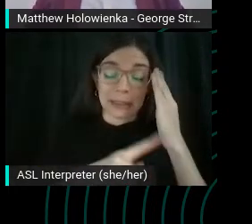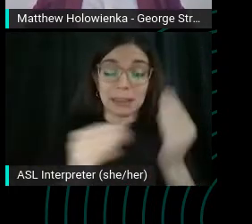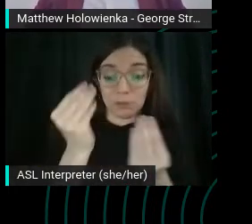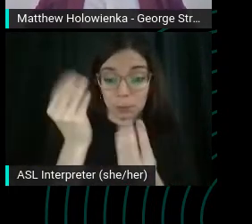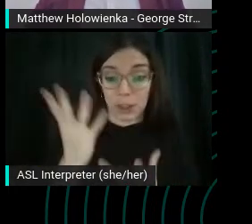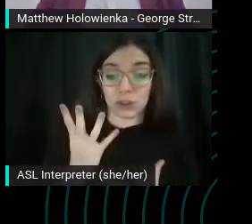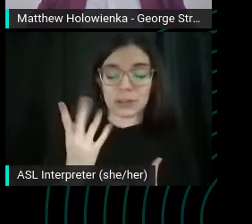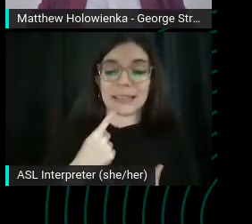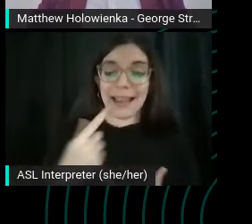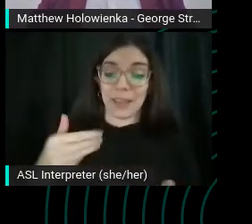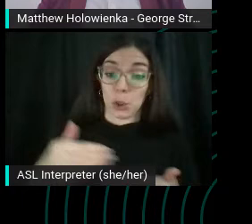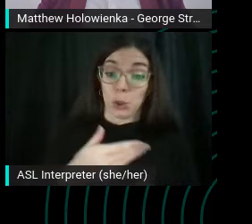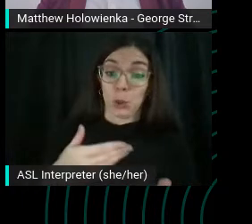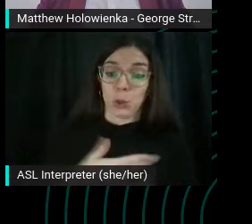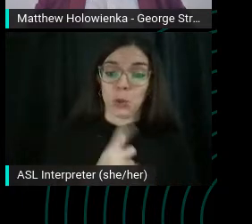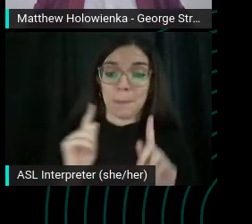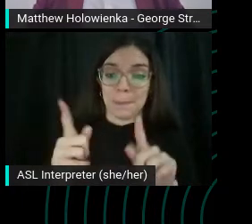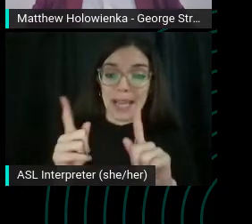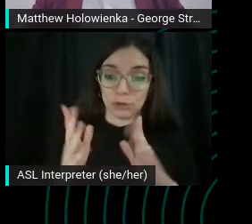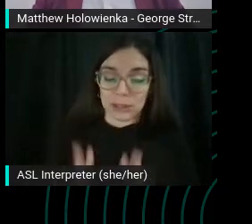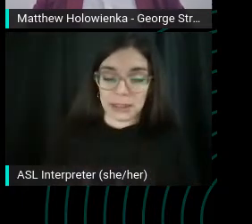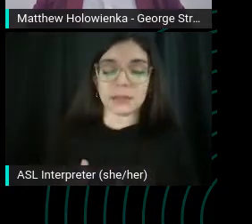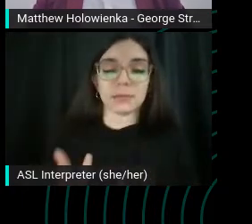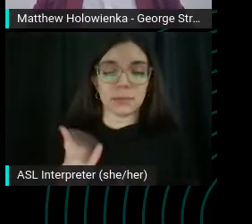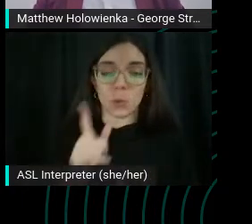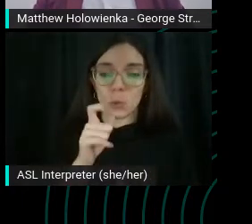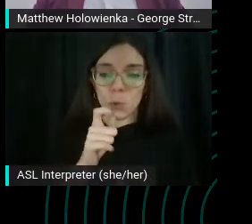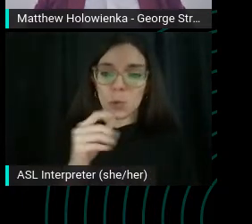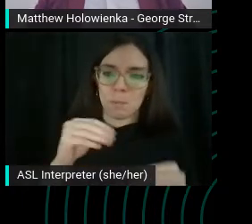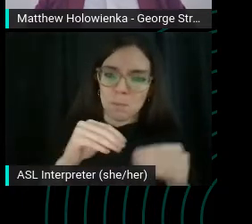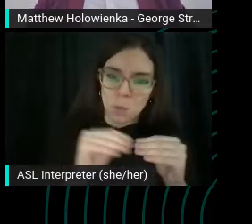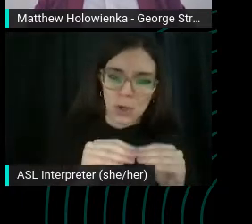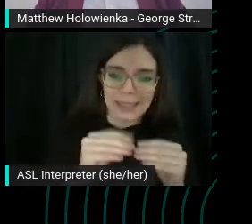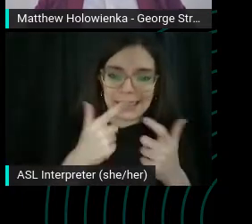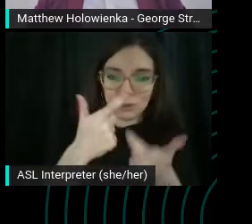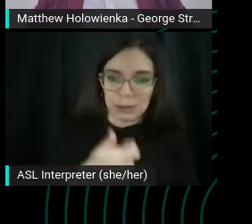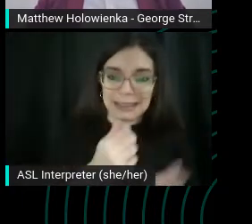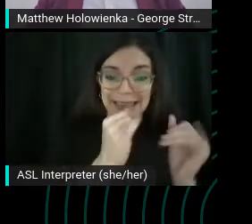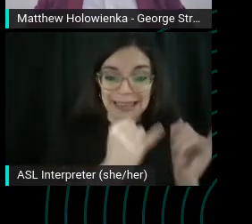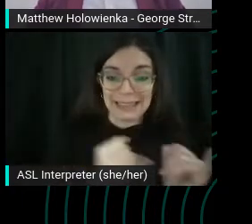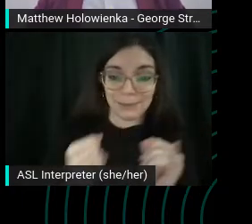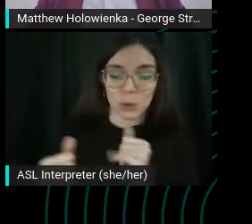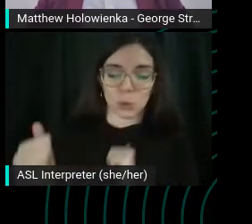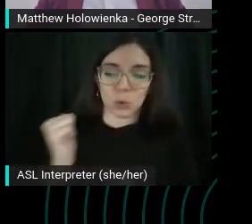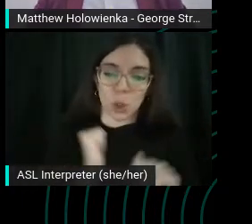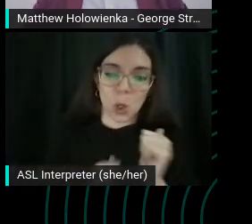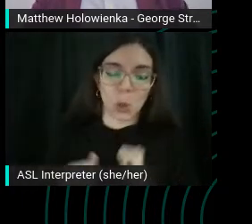patrons who were less familiar with George Street and more interested in individual shows, not our mission or our reputation,